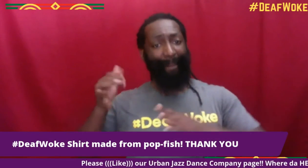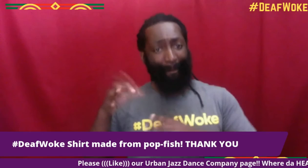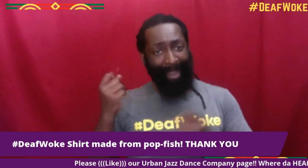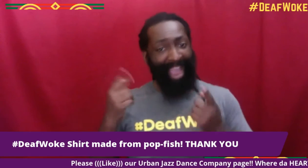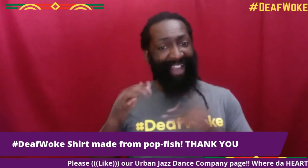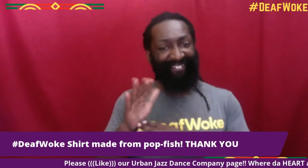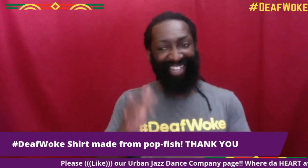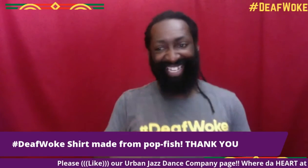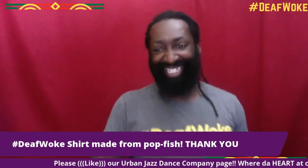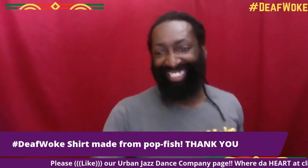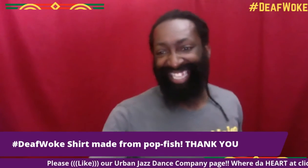What about this shirt?